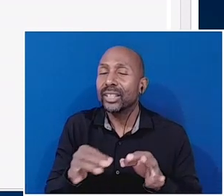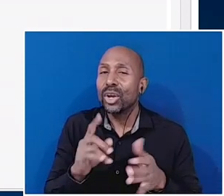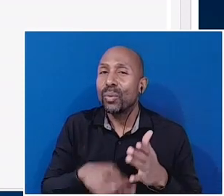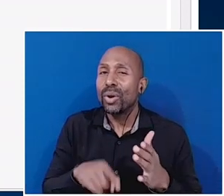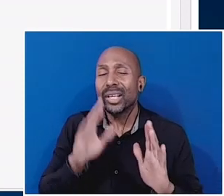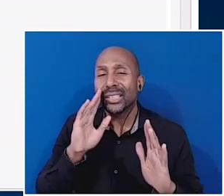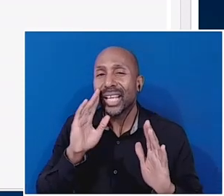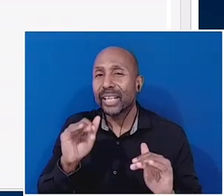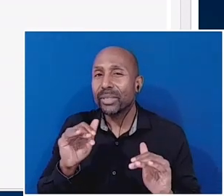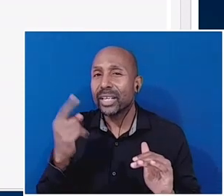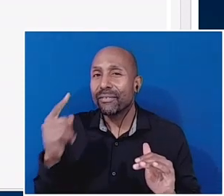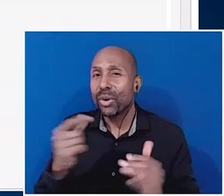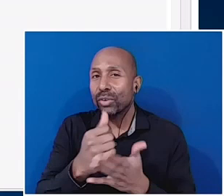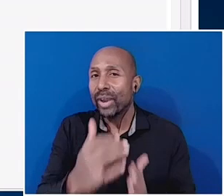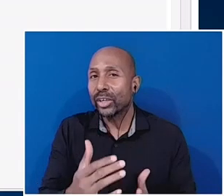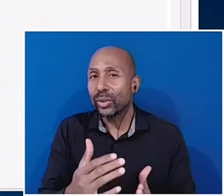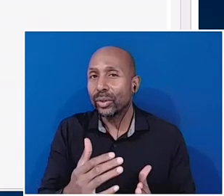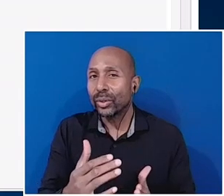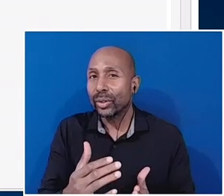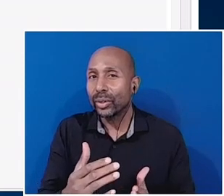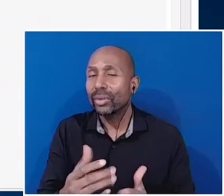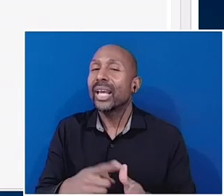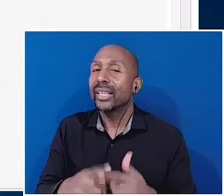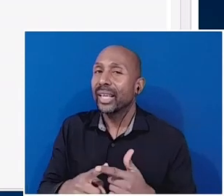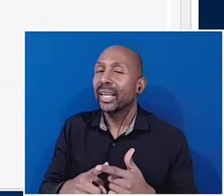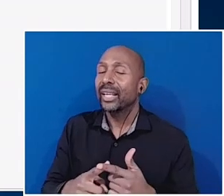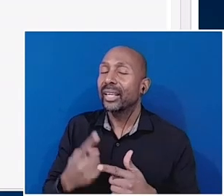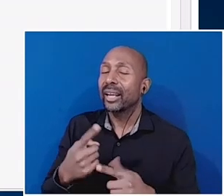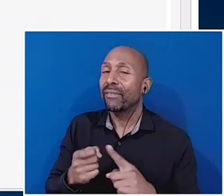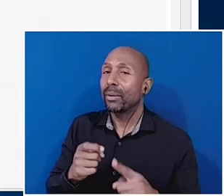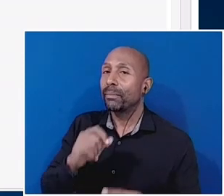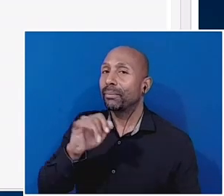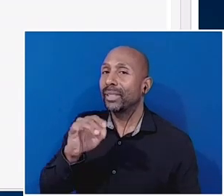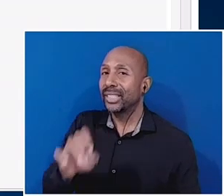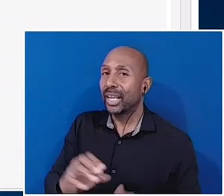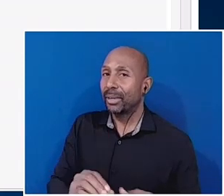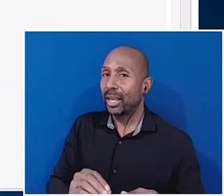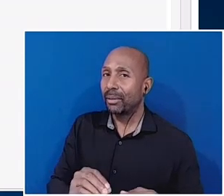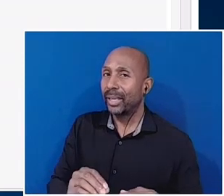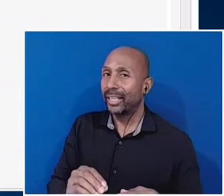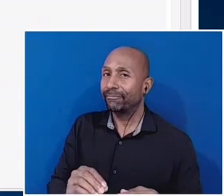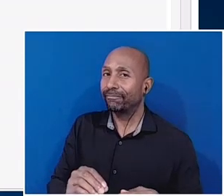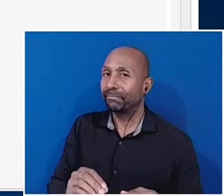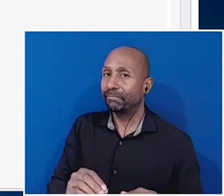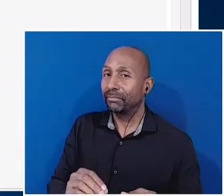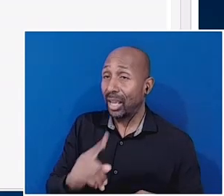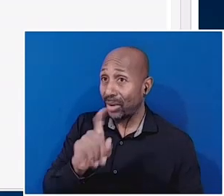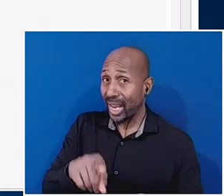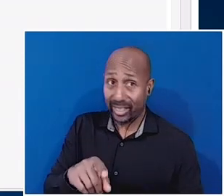bit for Jamie is like, is that feasible? Is that a thing that typically happens and